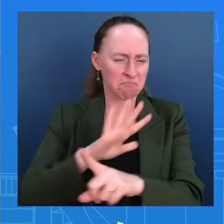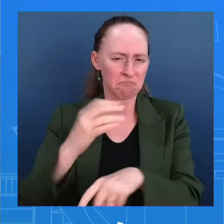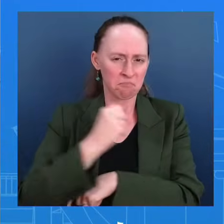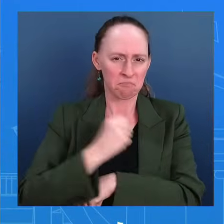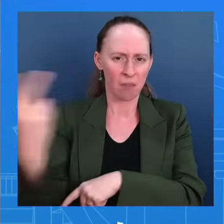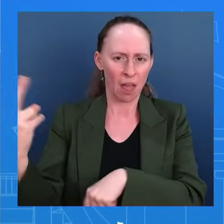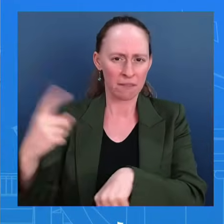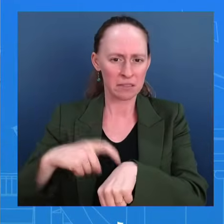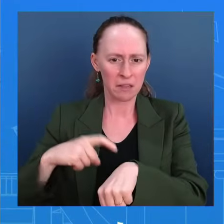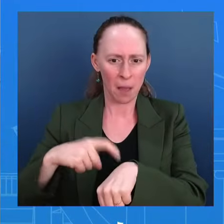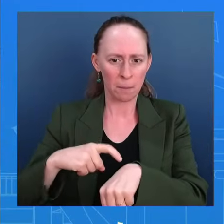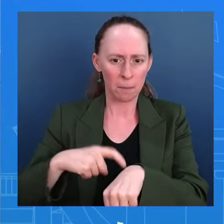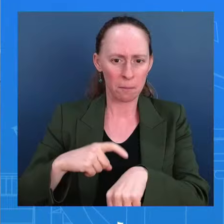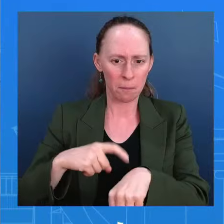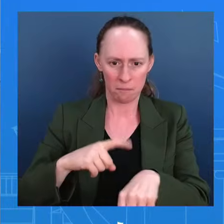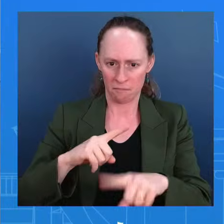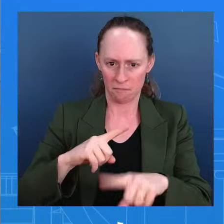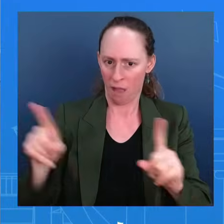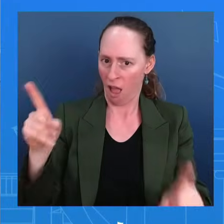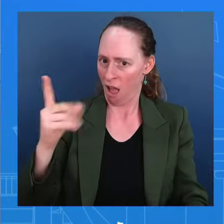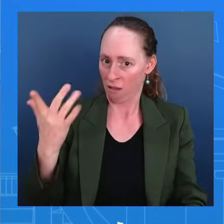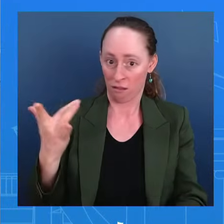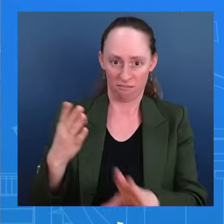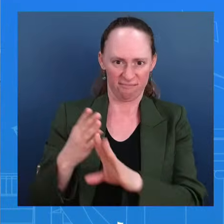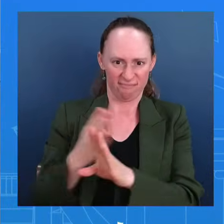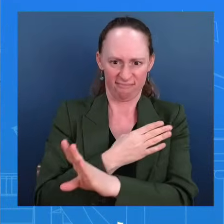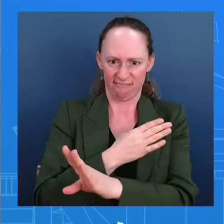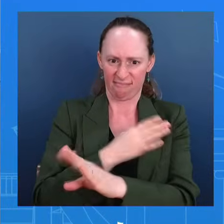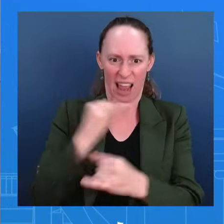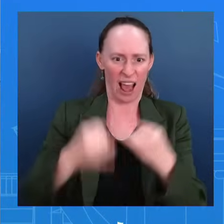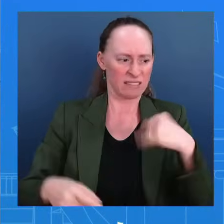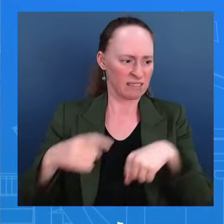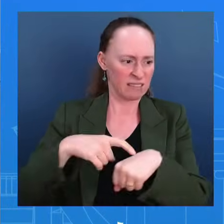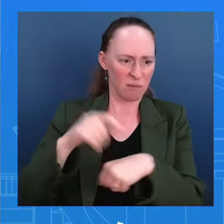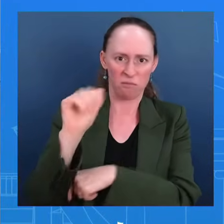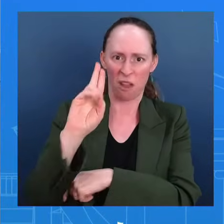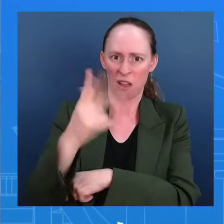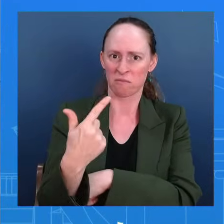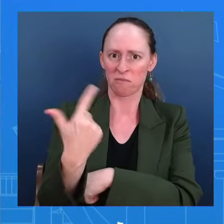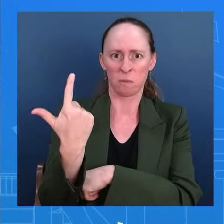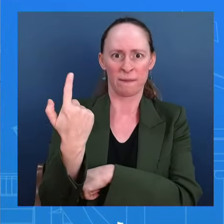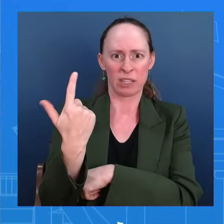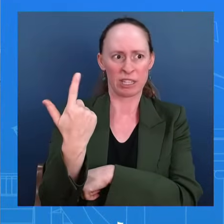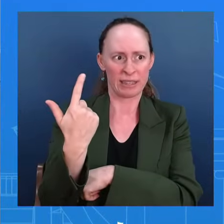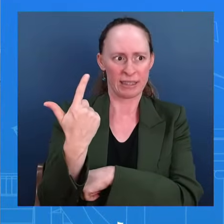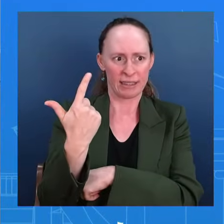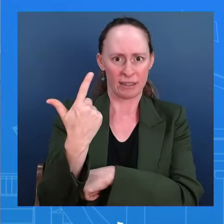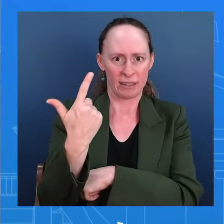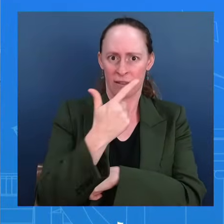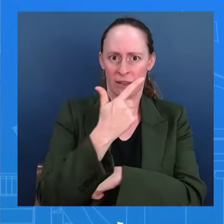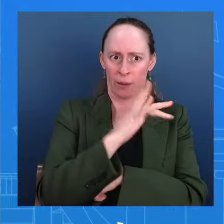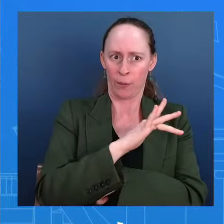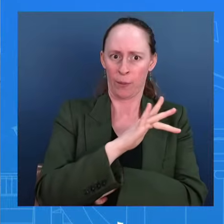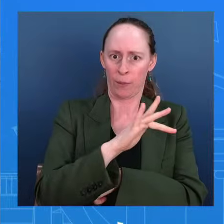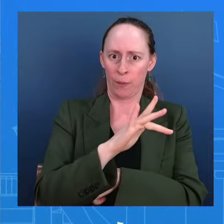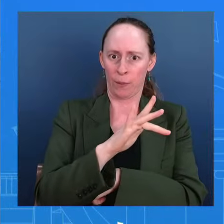excuse me, before August 21st. In the book, Woodward reports that the president used an expletive